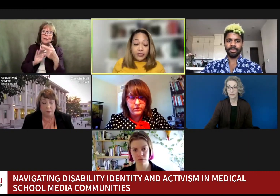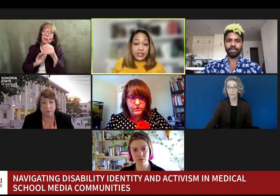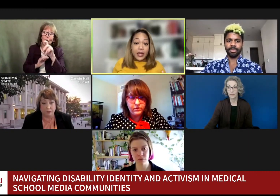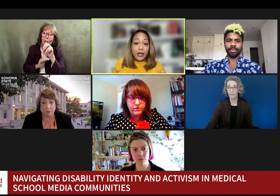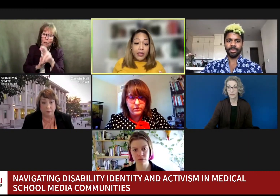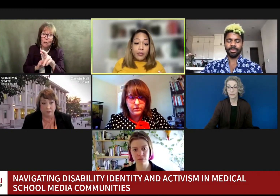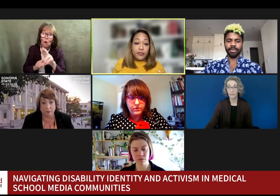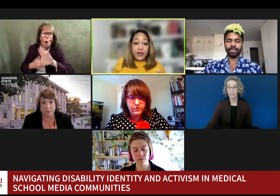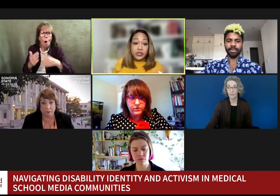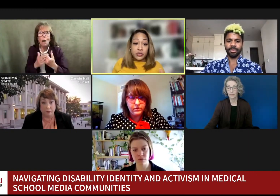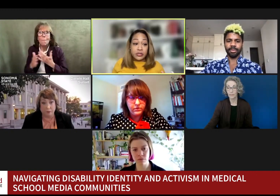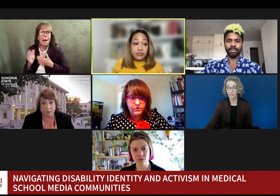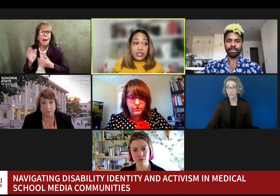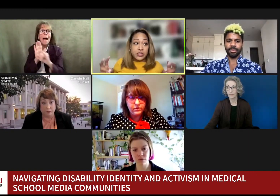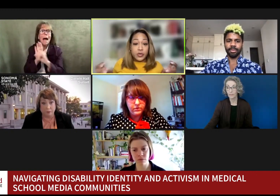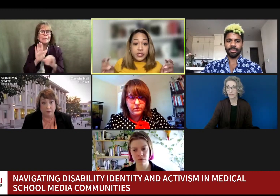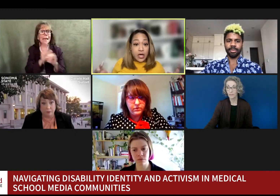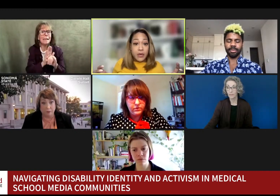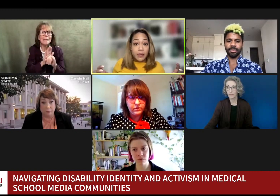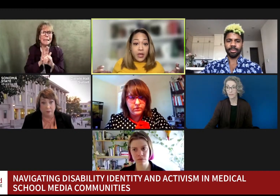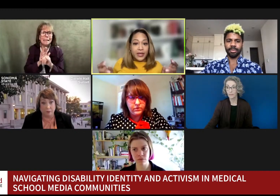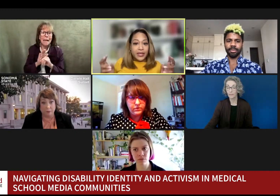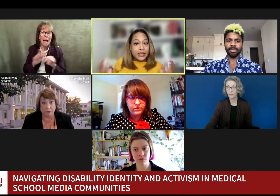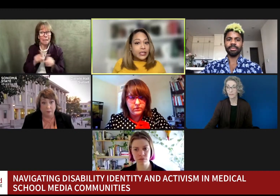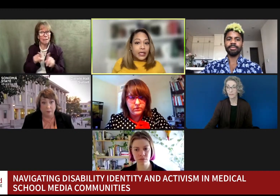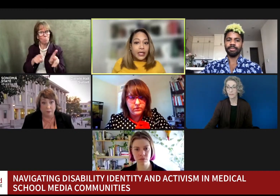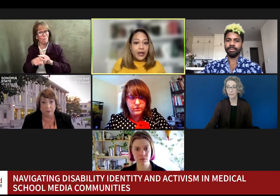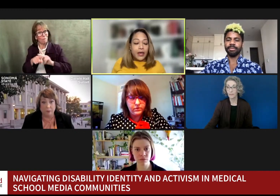every second that professionalism doesn't always come easily.